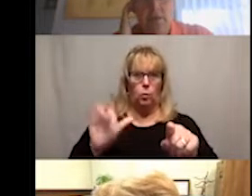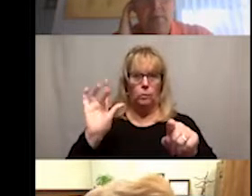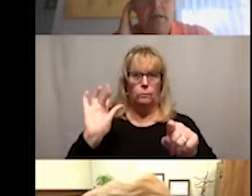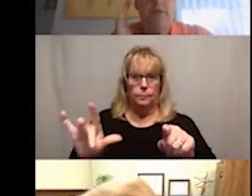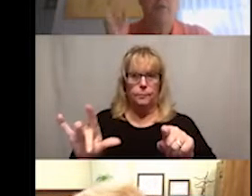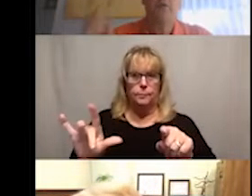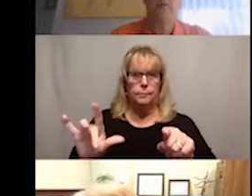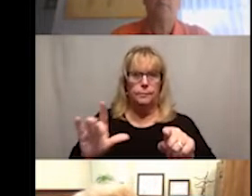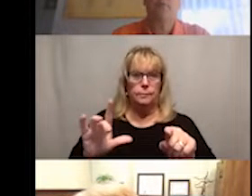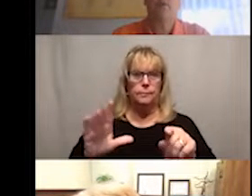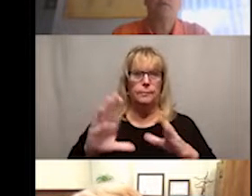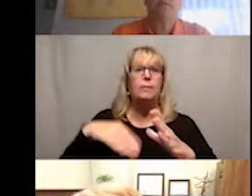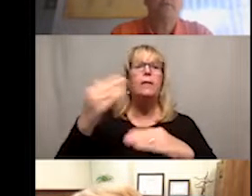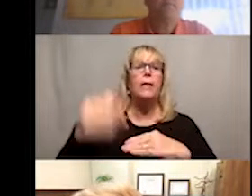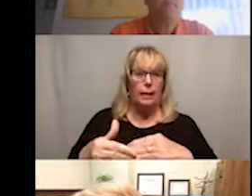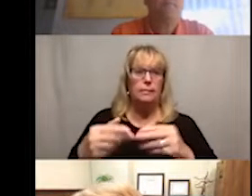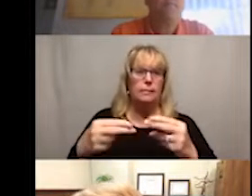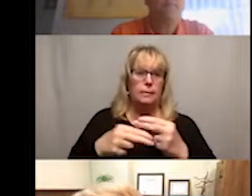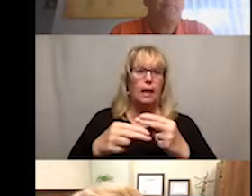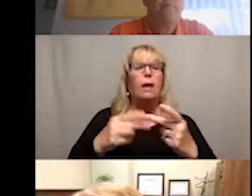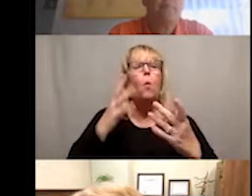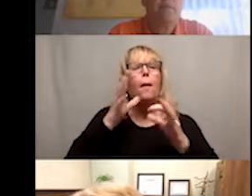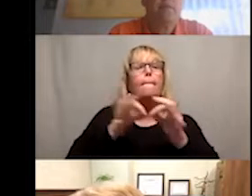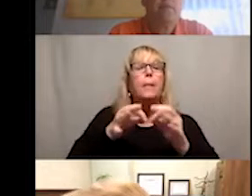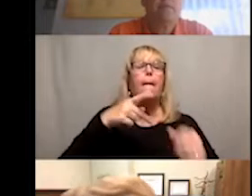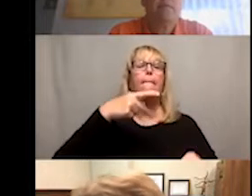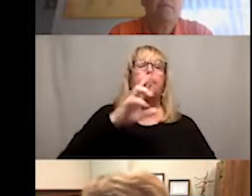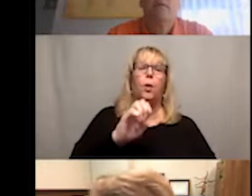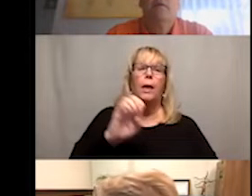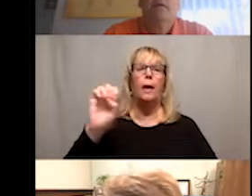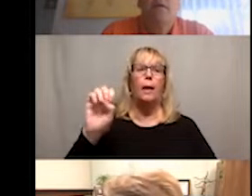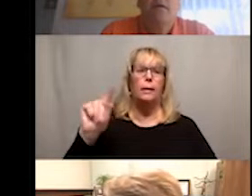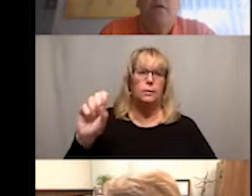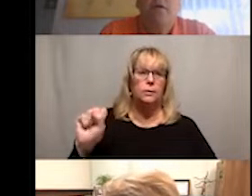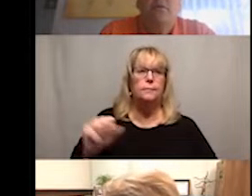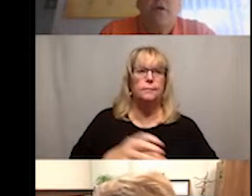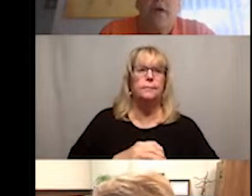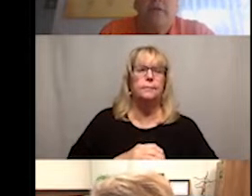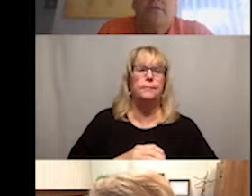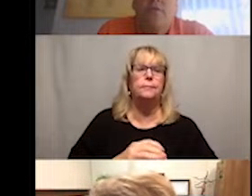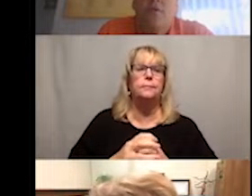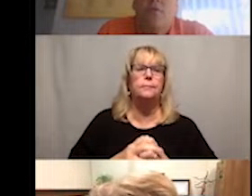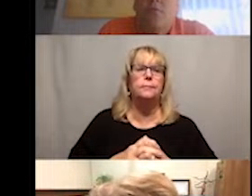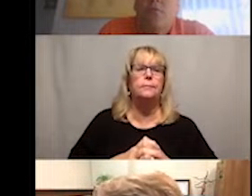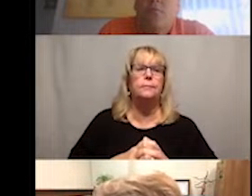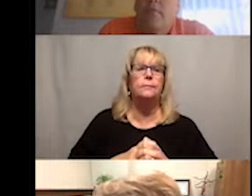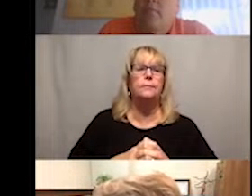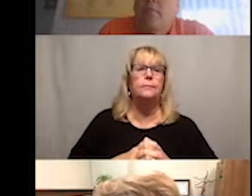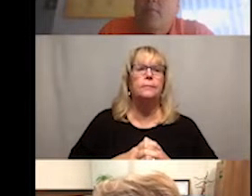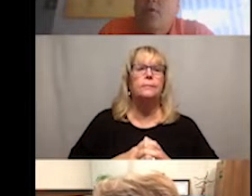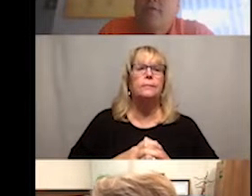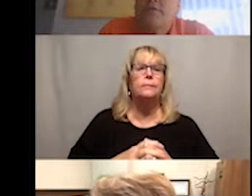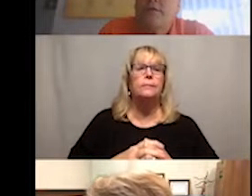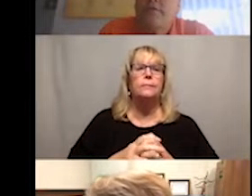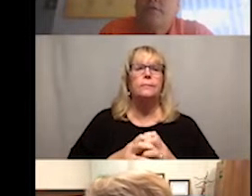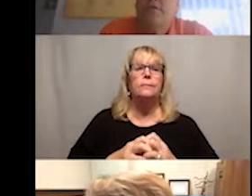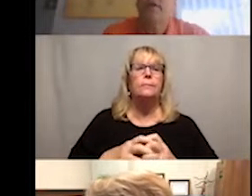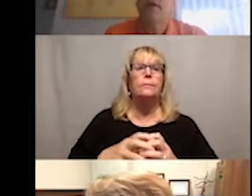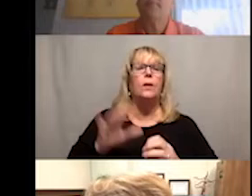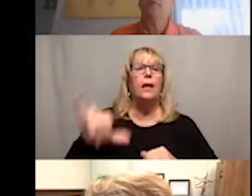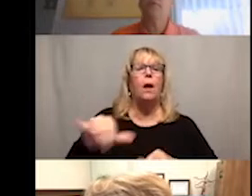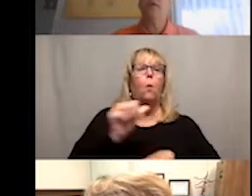a little bit of history about pre- ETS yeah all right so the Workforce Innovation and Opportunity